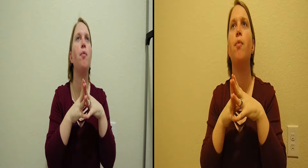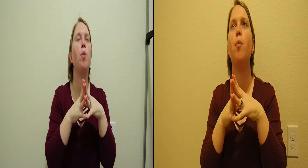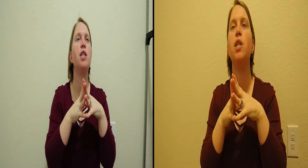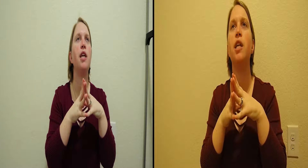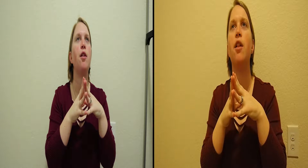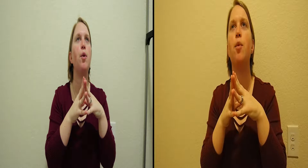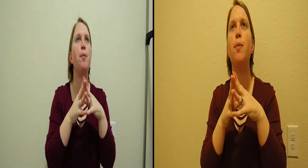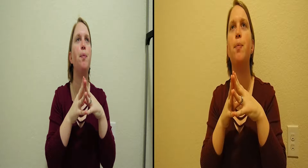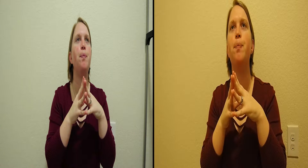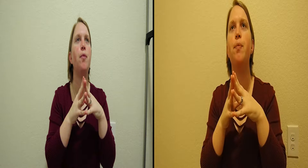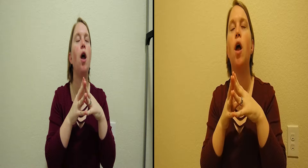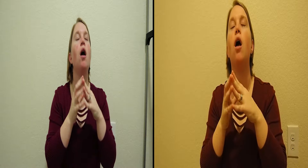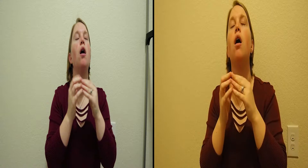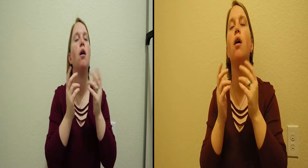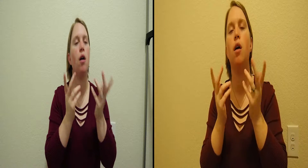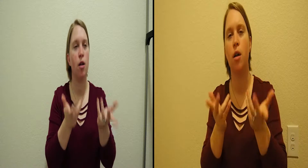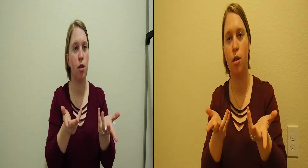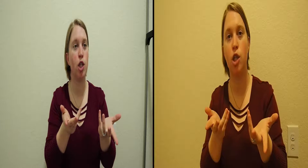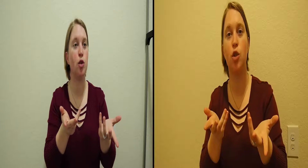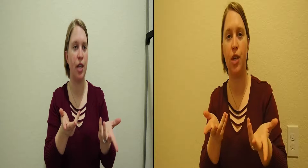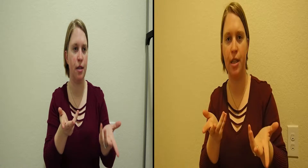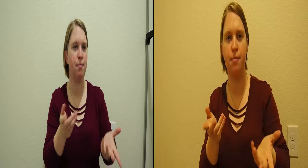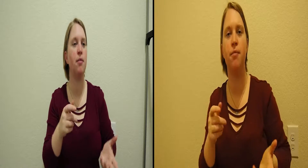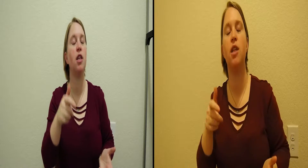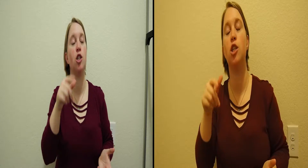What's the other one? The screen, the screen